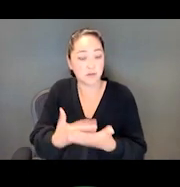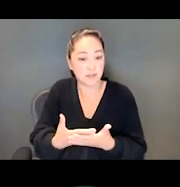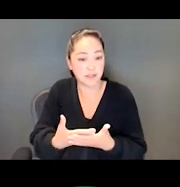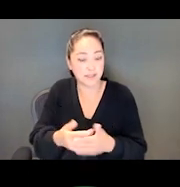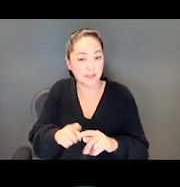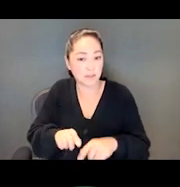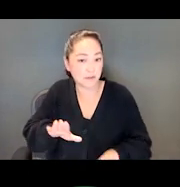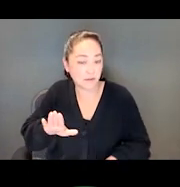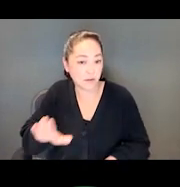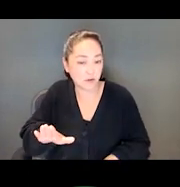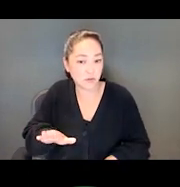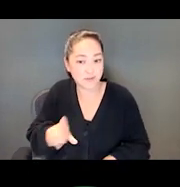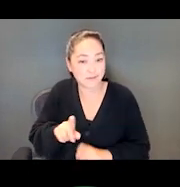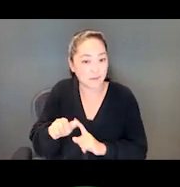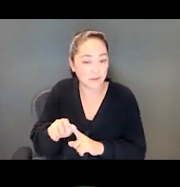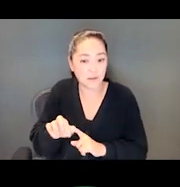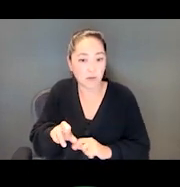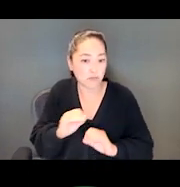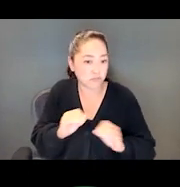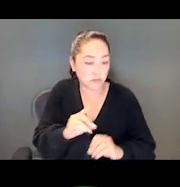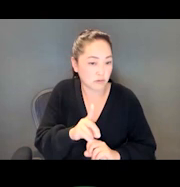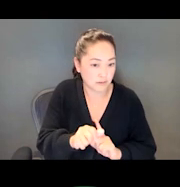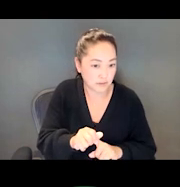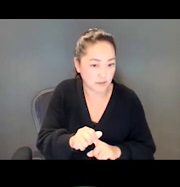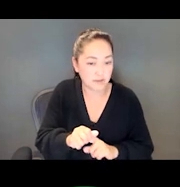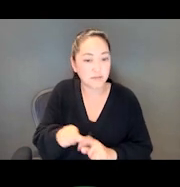a way to find You wait around the space.